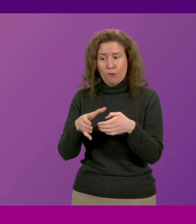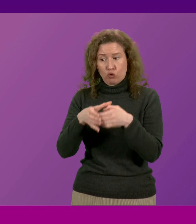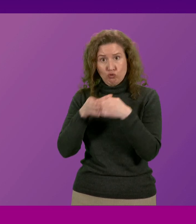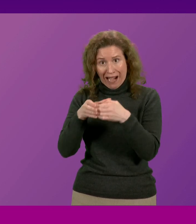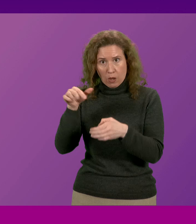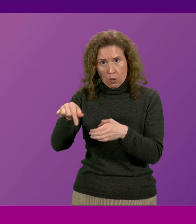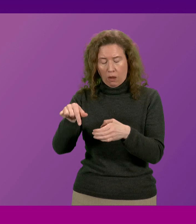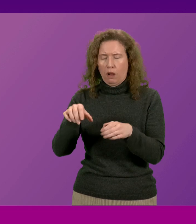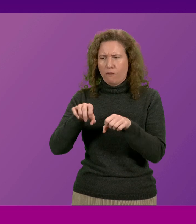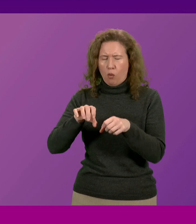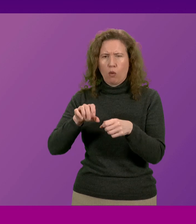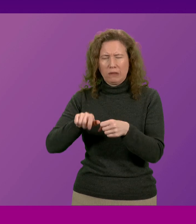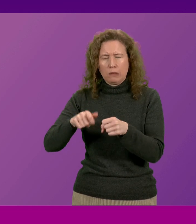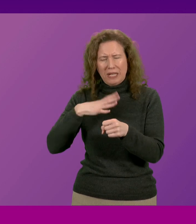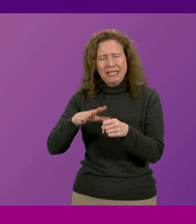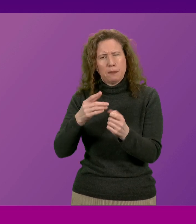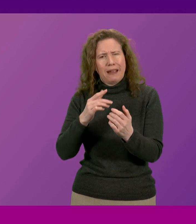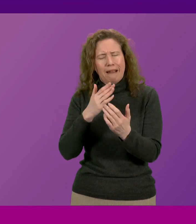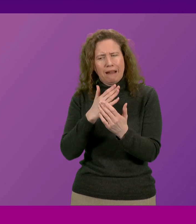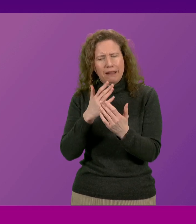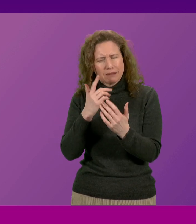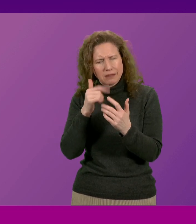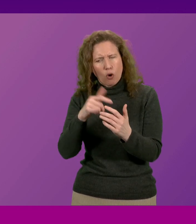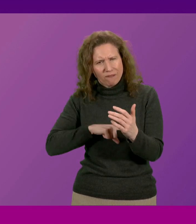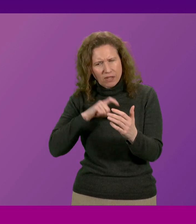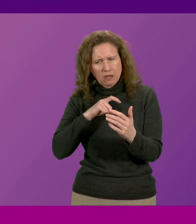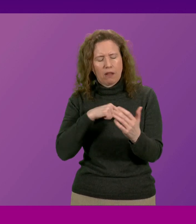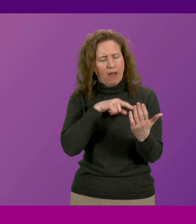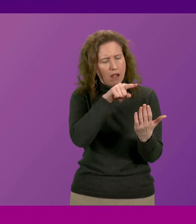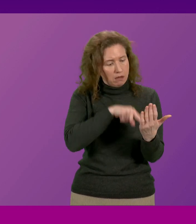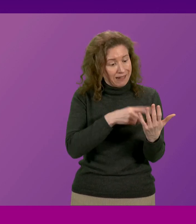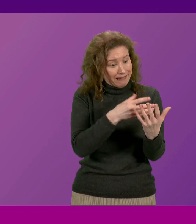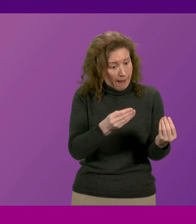be confident that there is a gap in the law. We will give the proposal serious consideration.